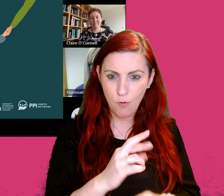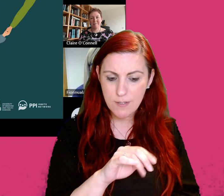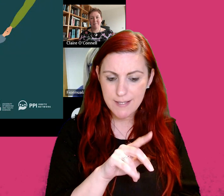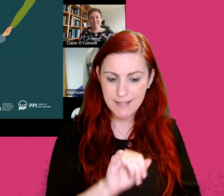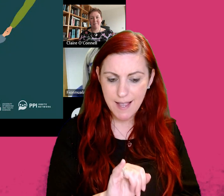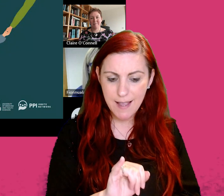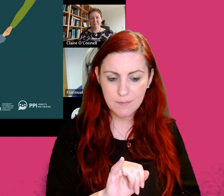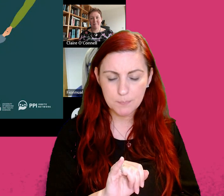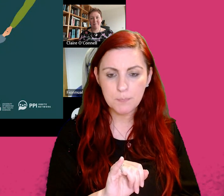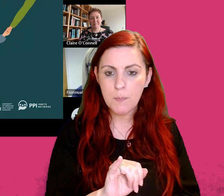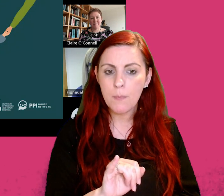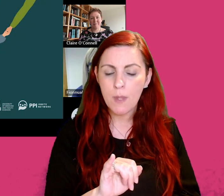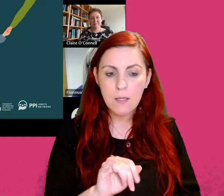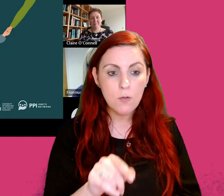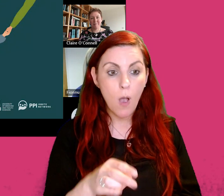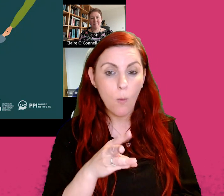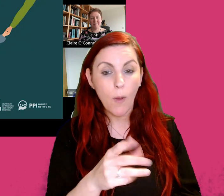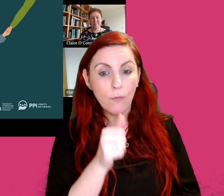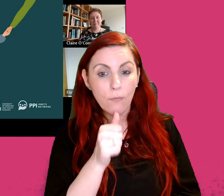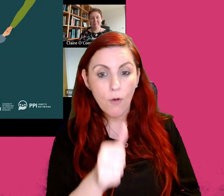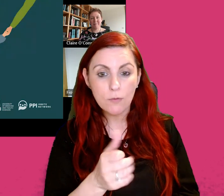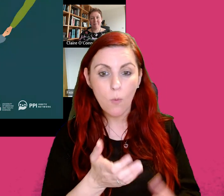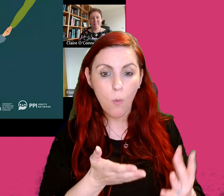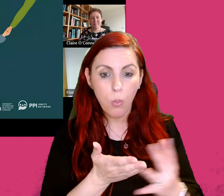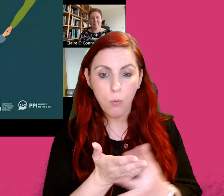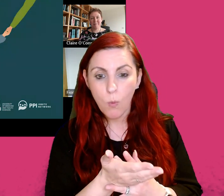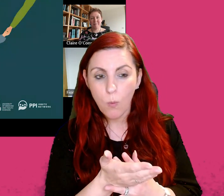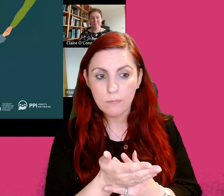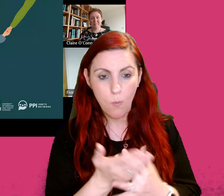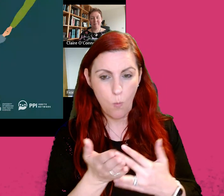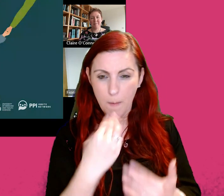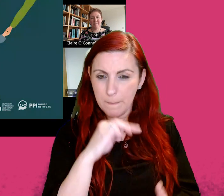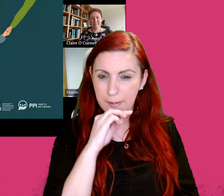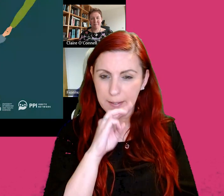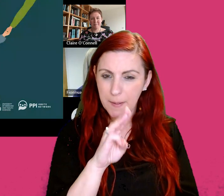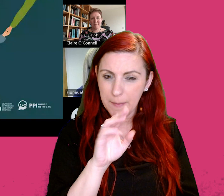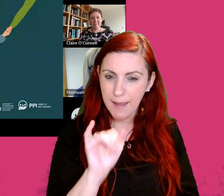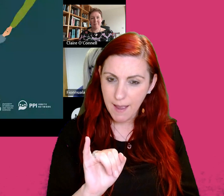what I'm going to do is just take you through um as what PPI is a little bit about how you might